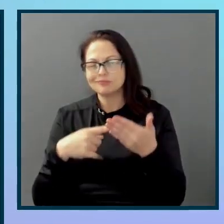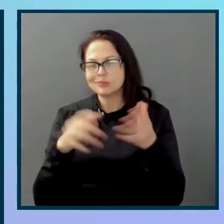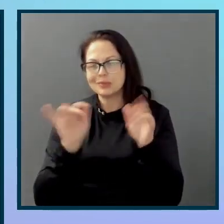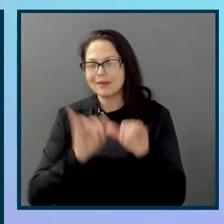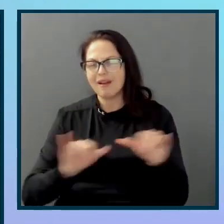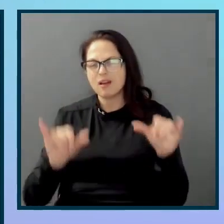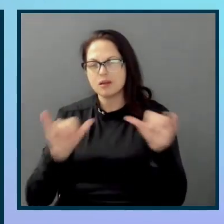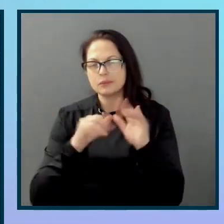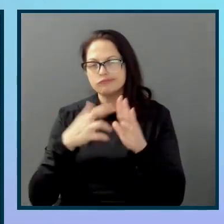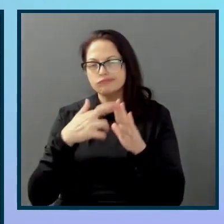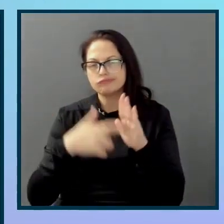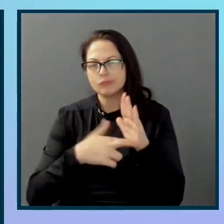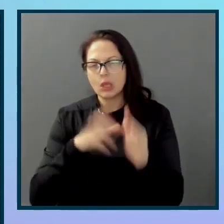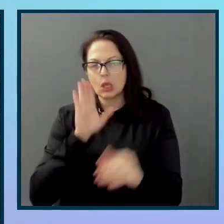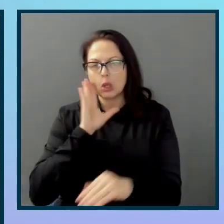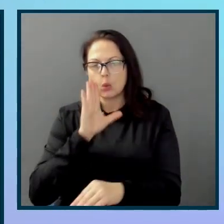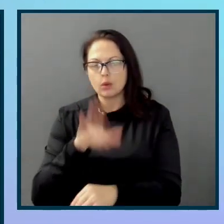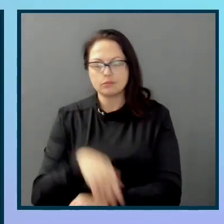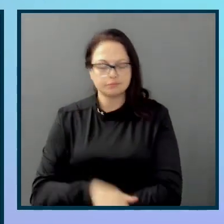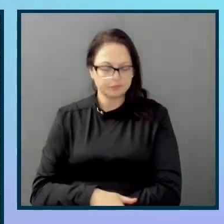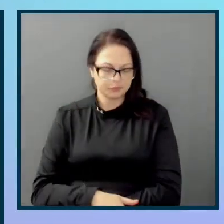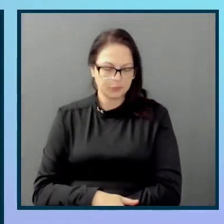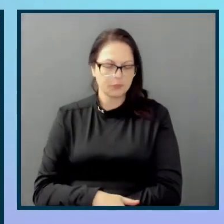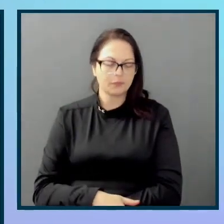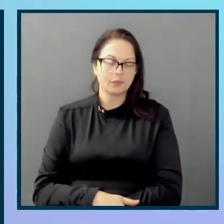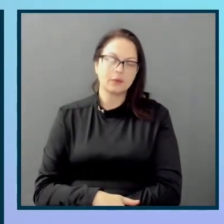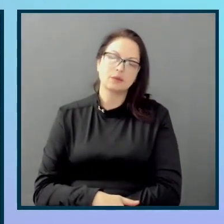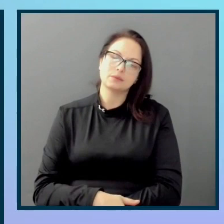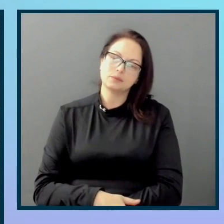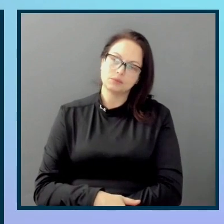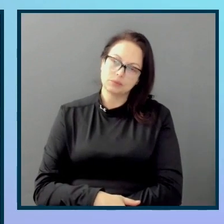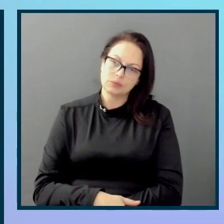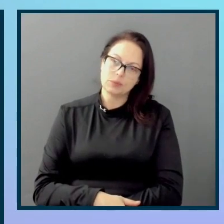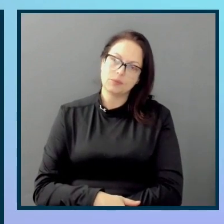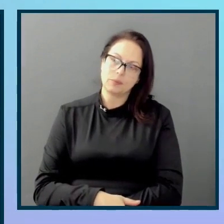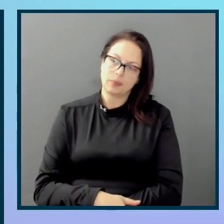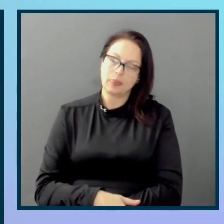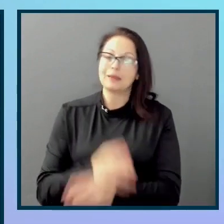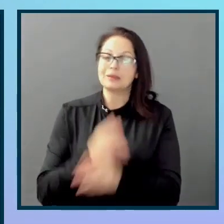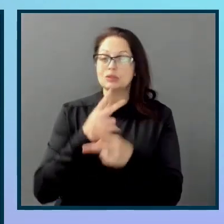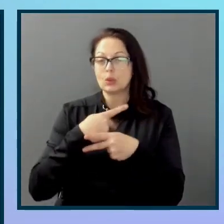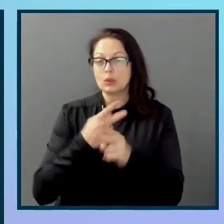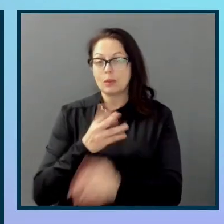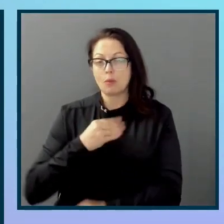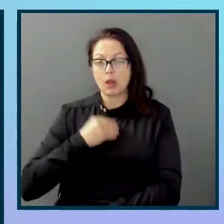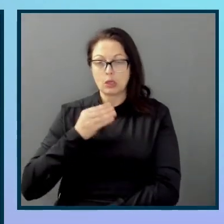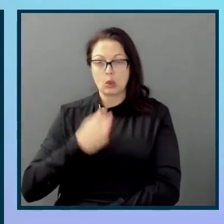So the product owner, for example. They're usually responsible for prioritizing accessibility.